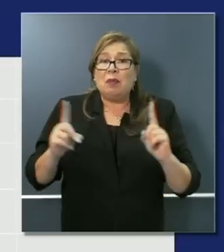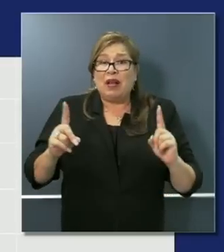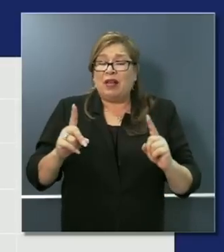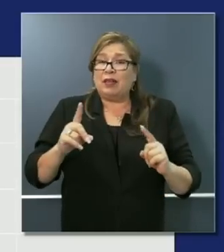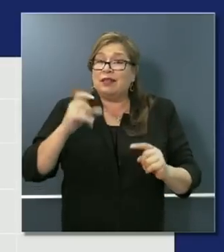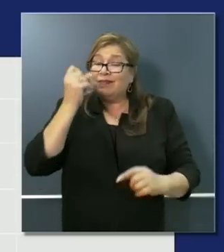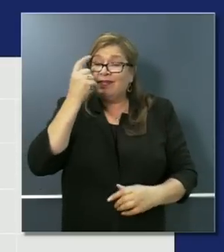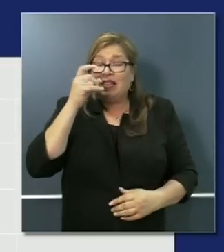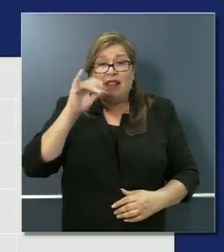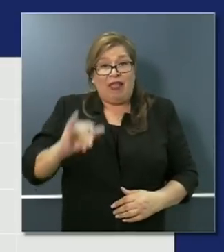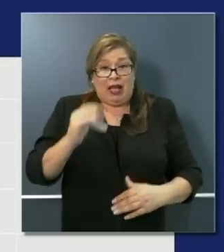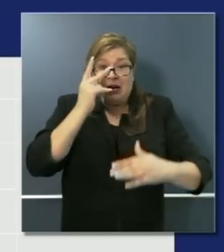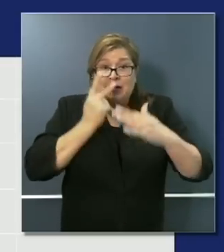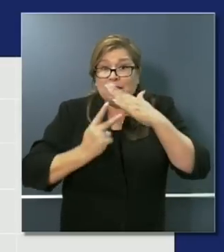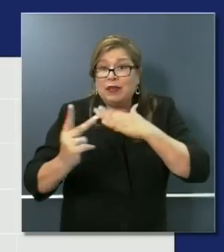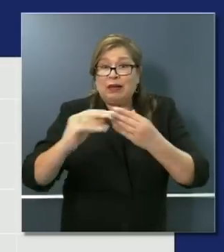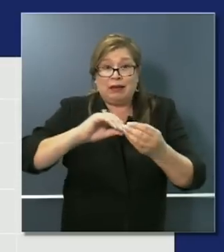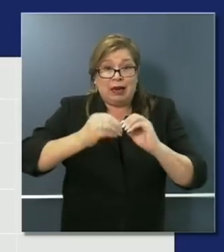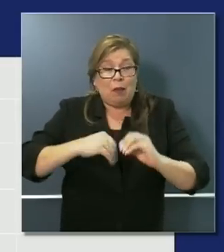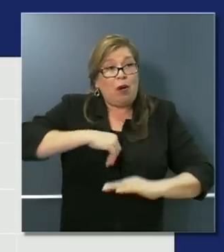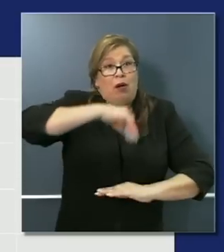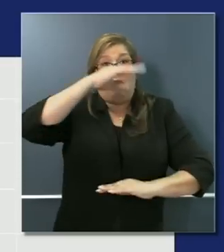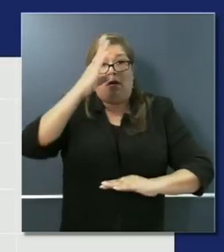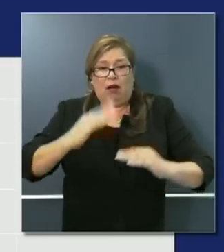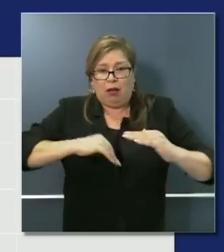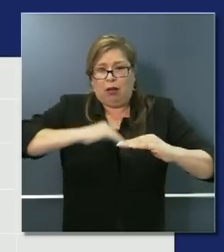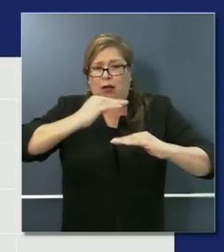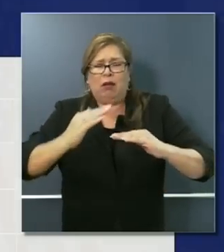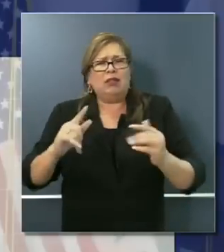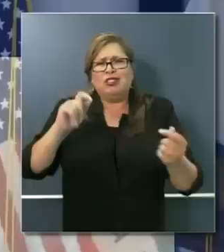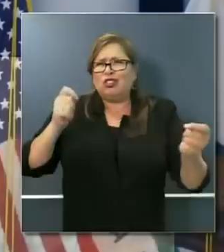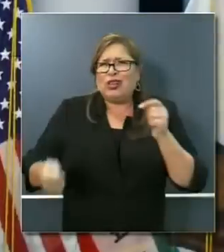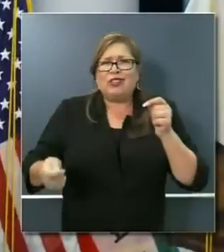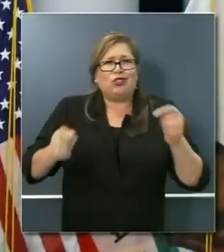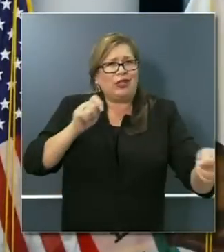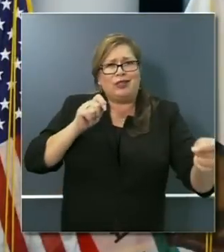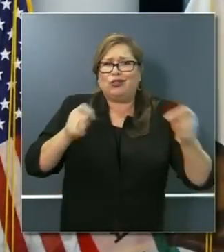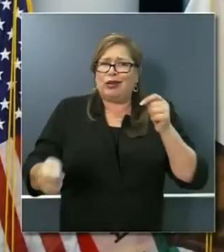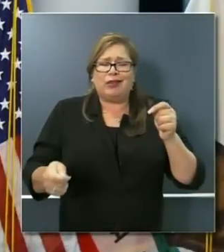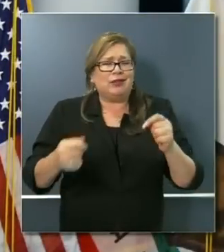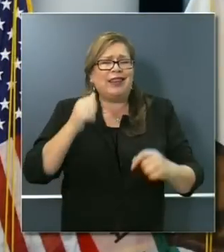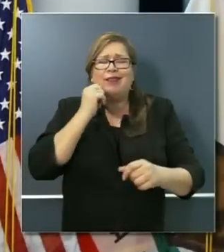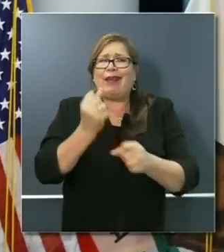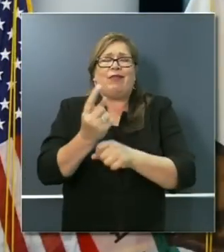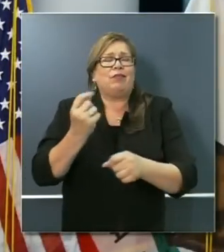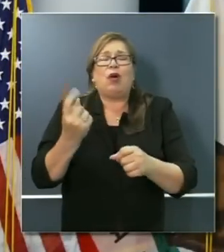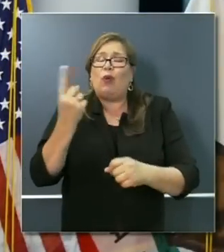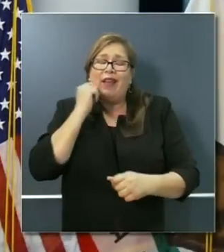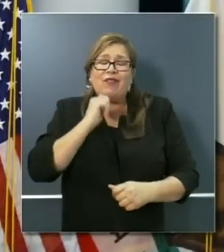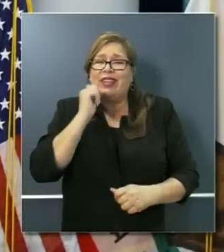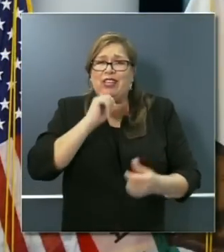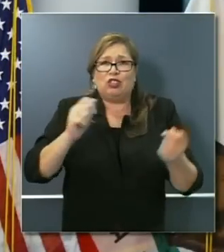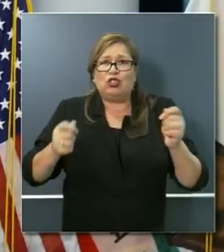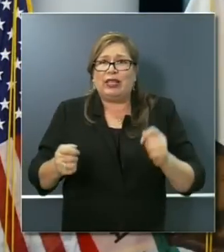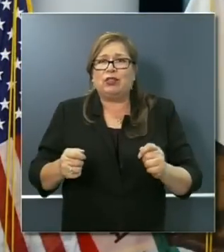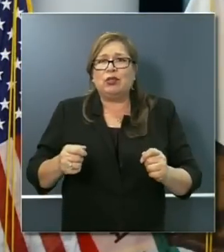IT TELLS US THAT WE ARE DOING IN FIVE OR SIX DAYS OF DATA POINTS -- WITH HOSPITAL DATA --